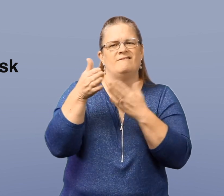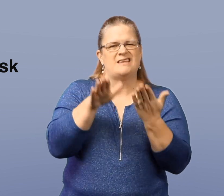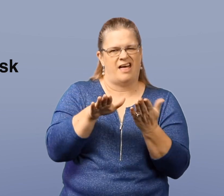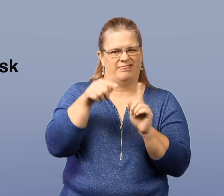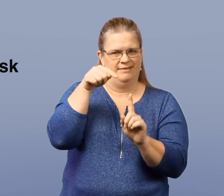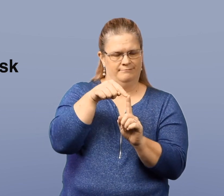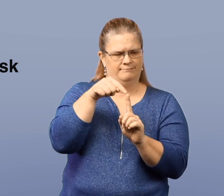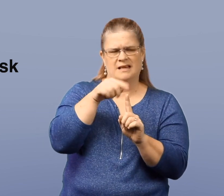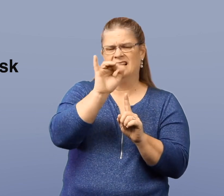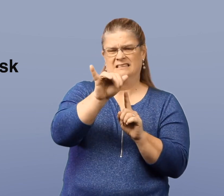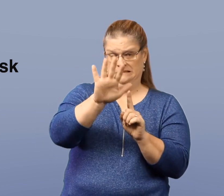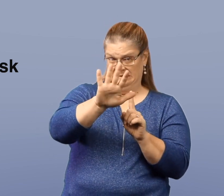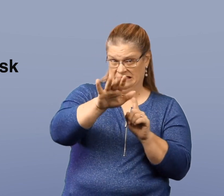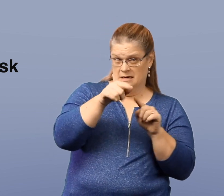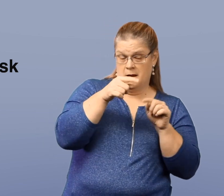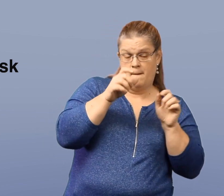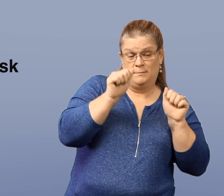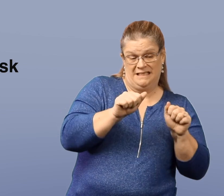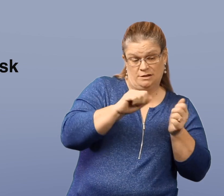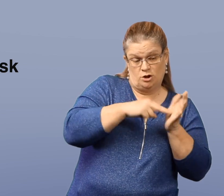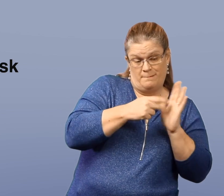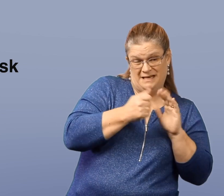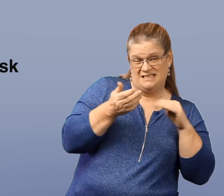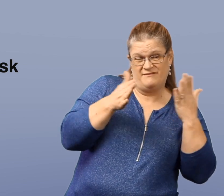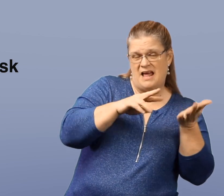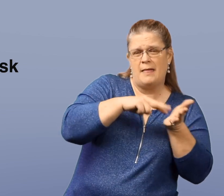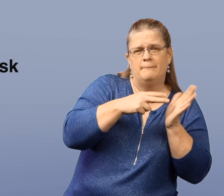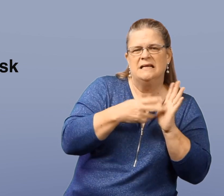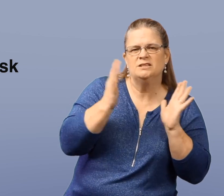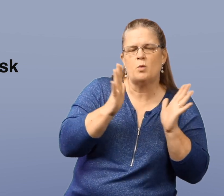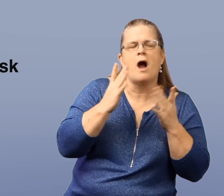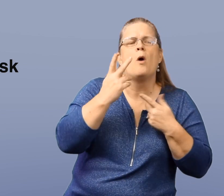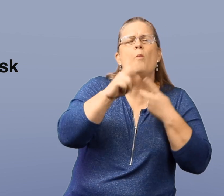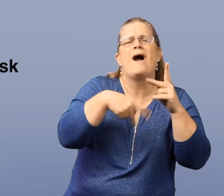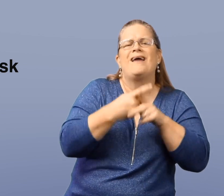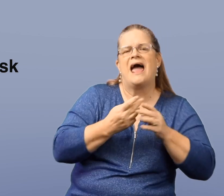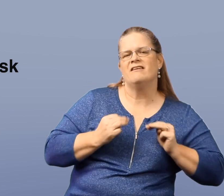The student may have thought about suicide including potential means of death